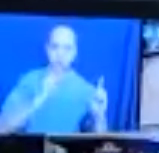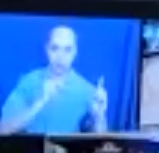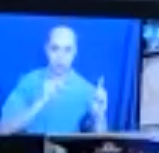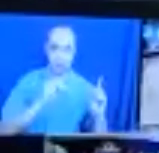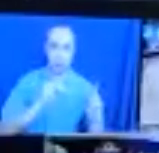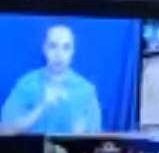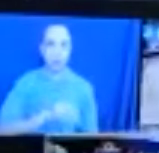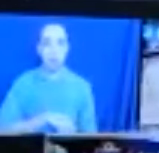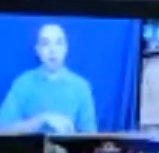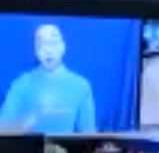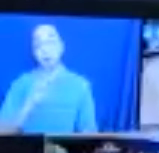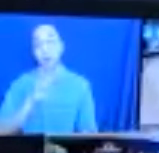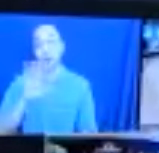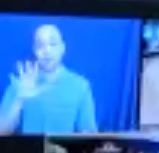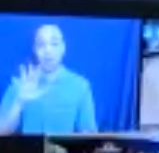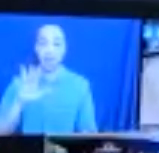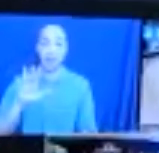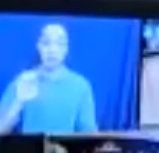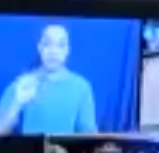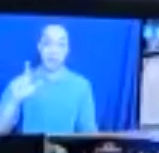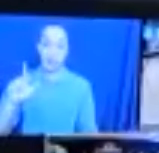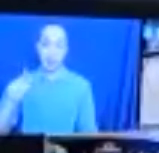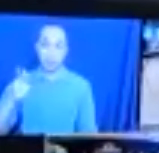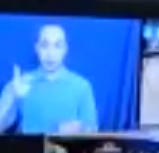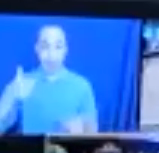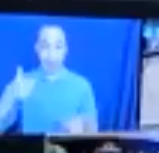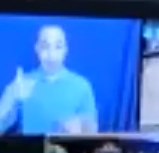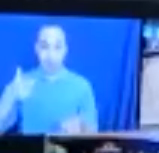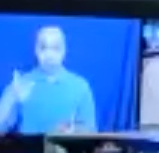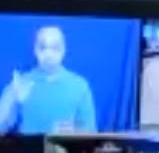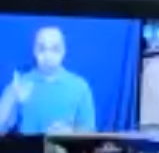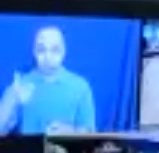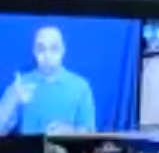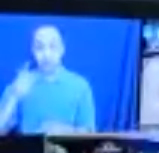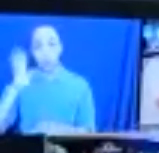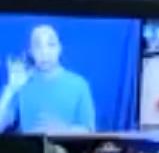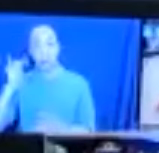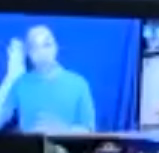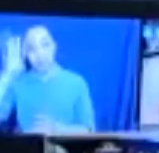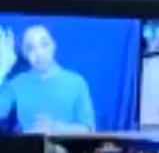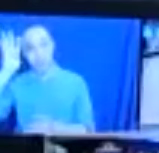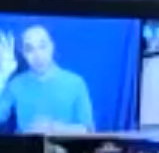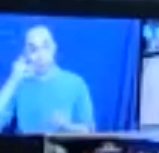45 CALIBER, THE WEAPON HANDGUN WAS DEVELOPED BECAUSE THE WARRIORS WAS NOT GOING DOWN WHEN THEY WERE SHOT SO THEY